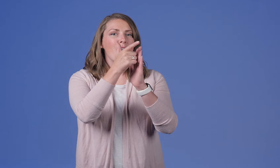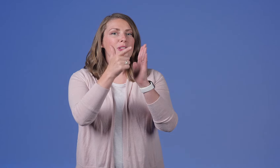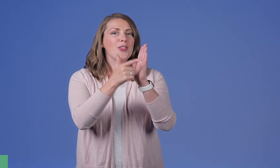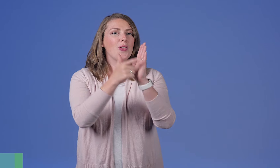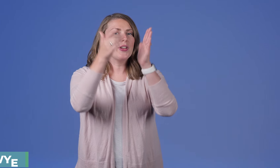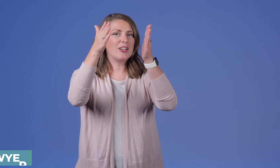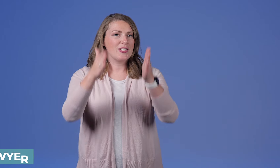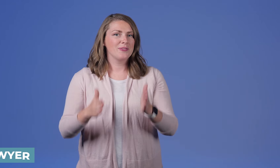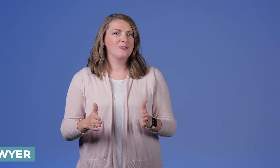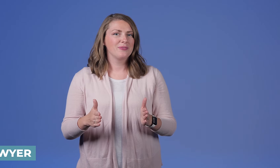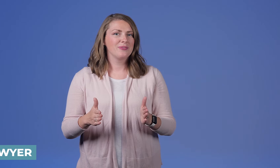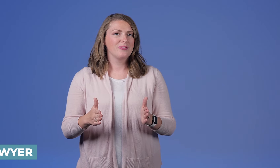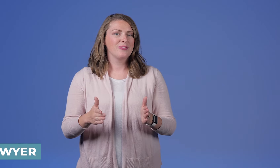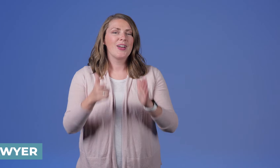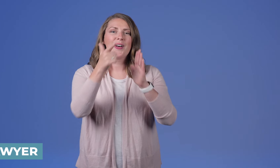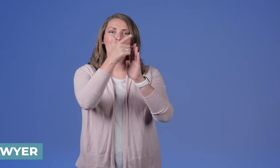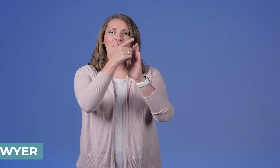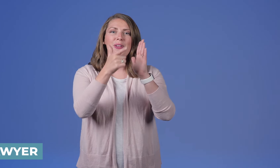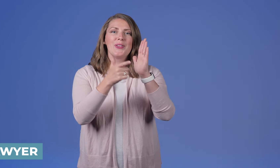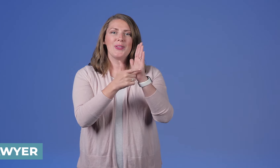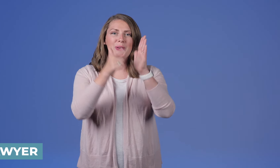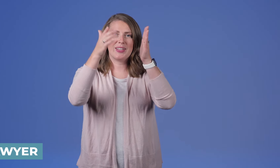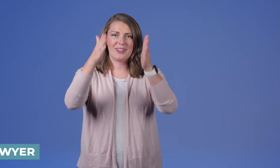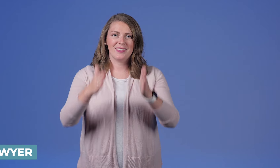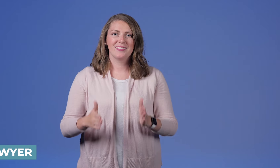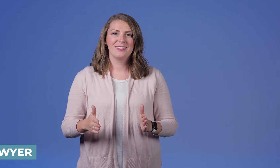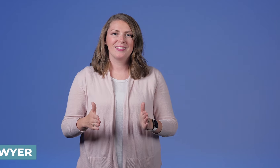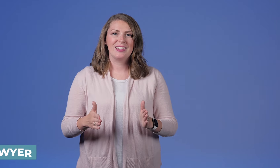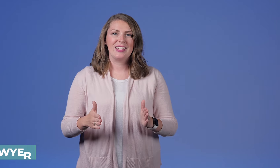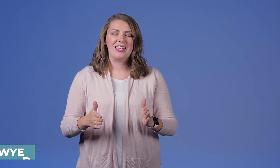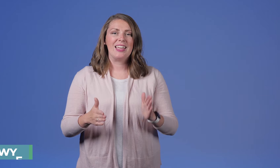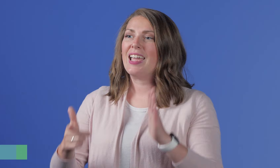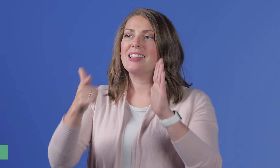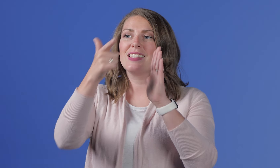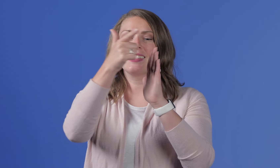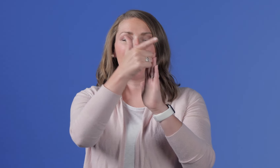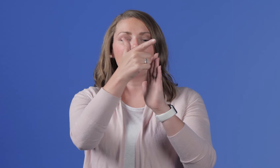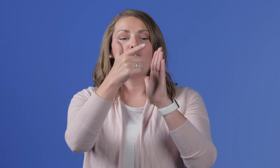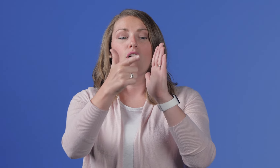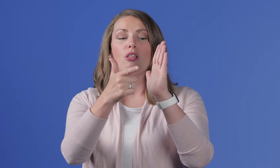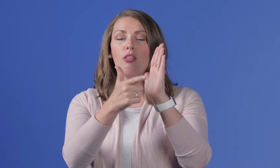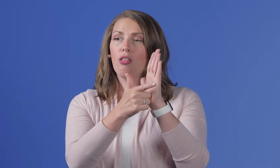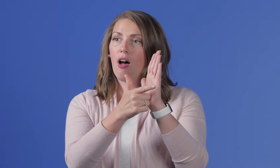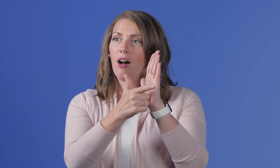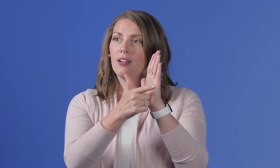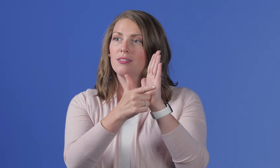Lawyer. It's the sign Law